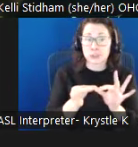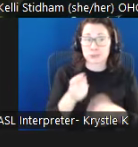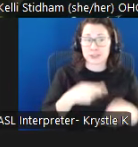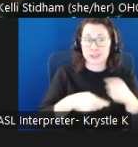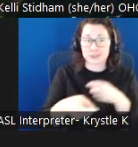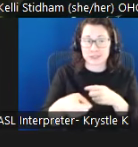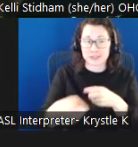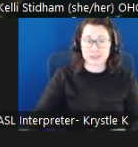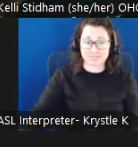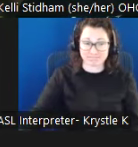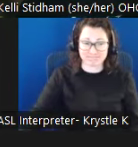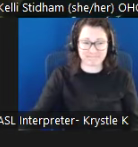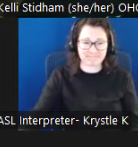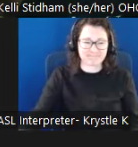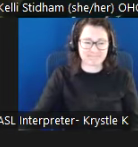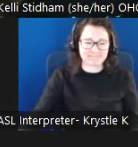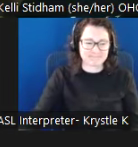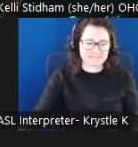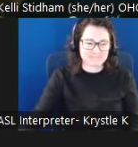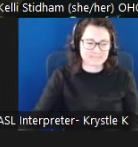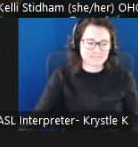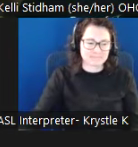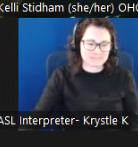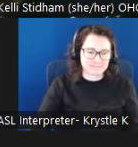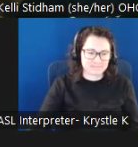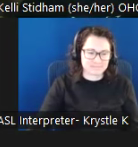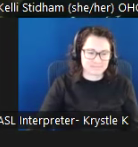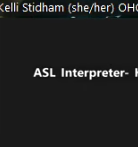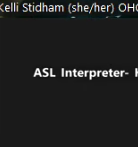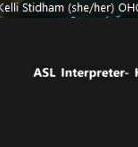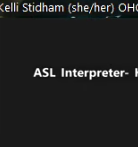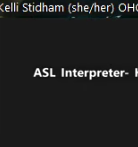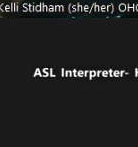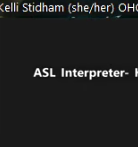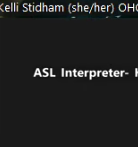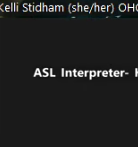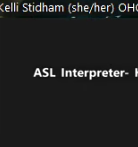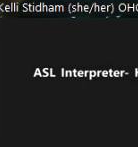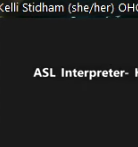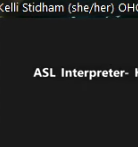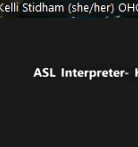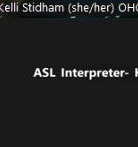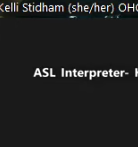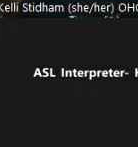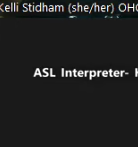point out here before I go back to the